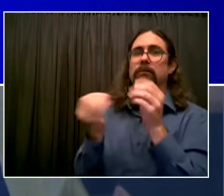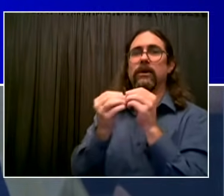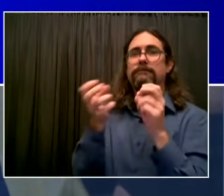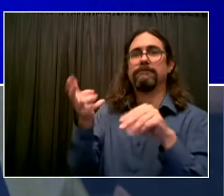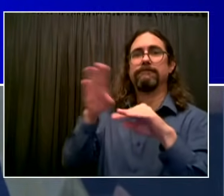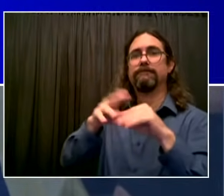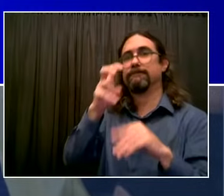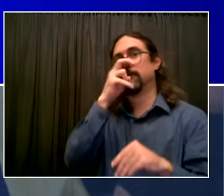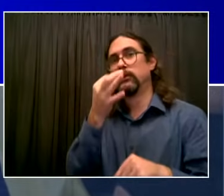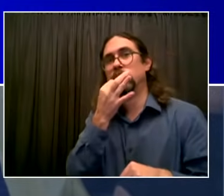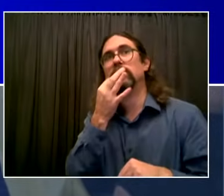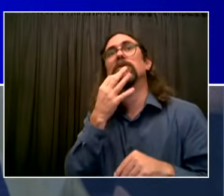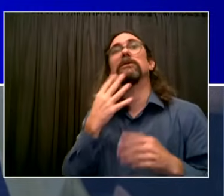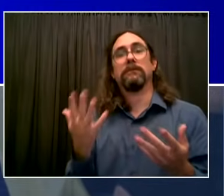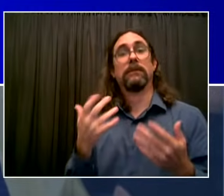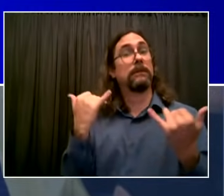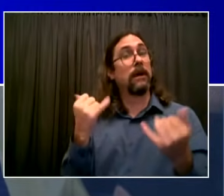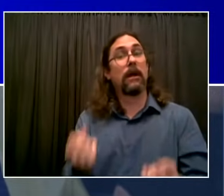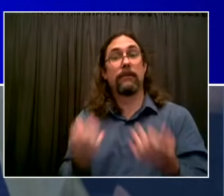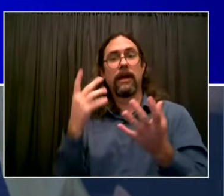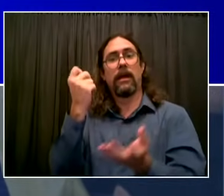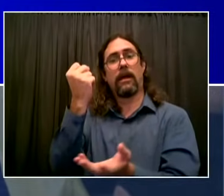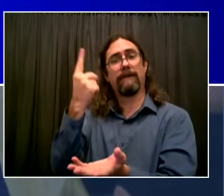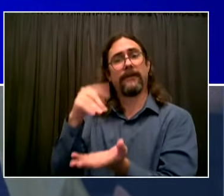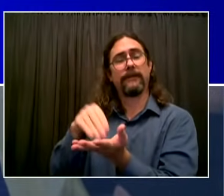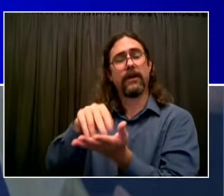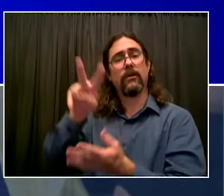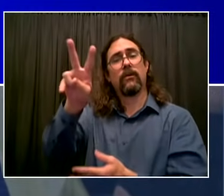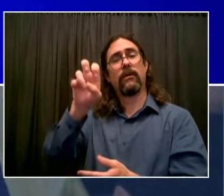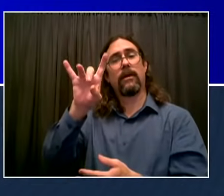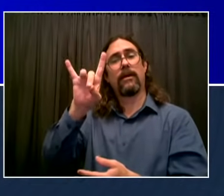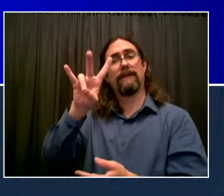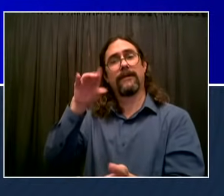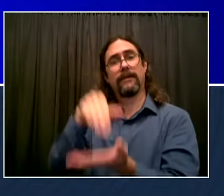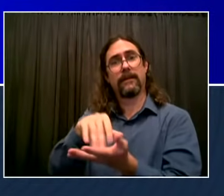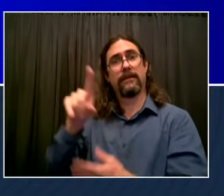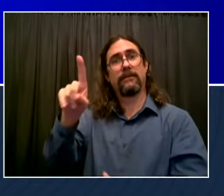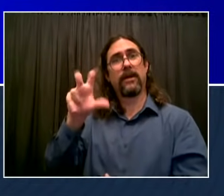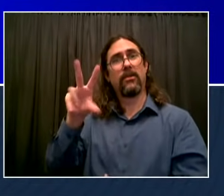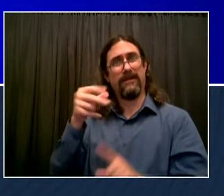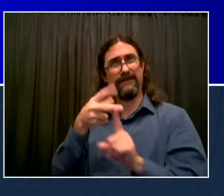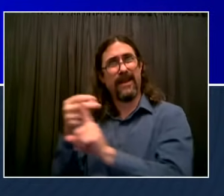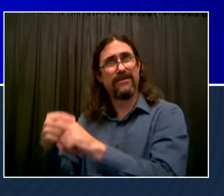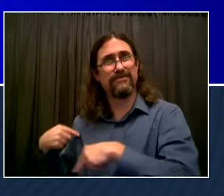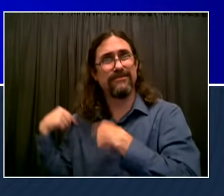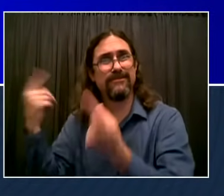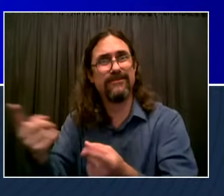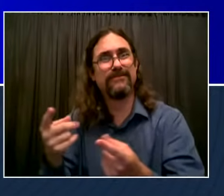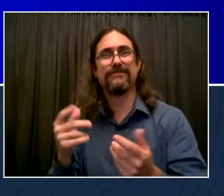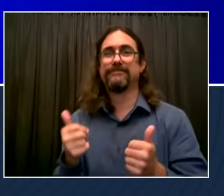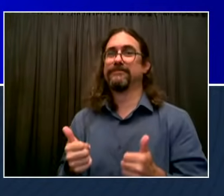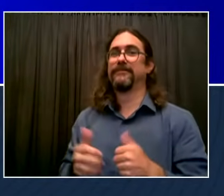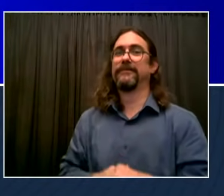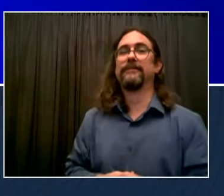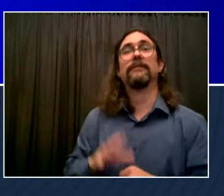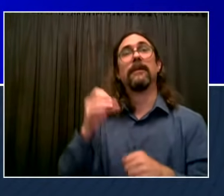ARE COMING TO PLAY IN THE COMING DAYS. THE NUMBER TODAY ABSOLUTELY OUTSTANDING.